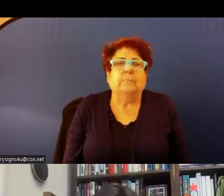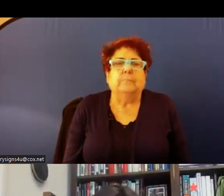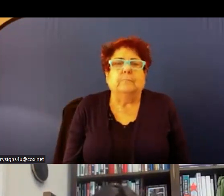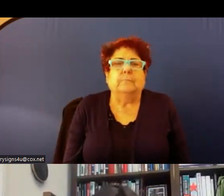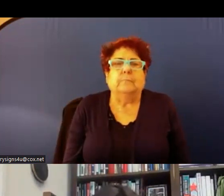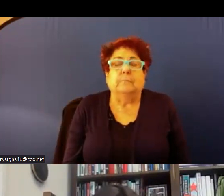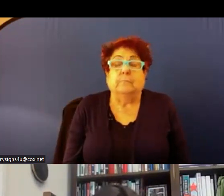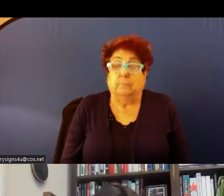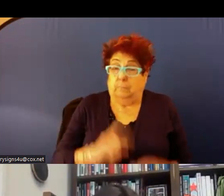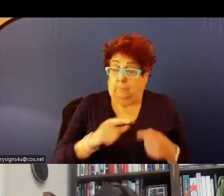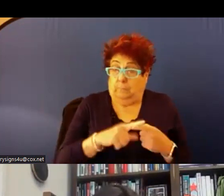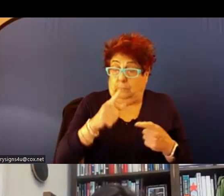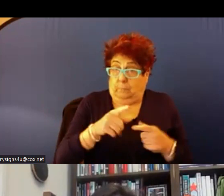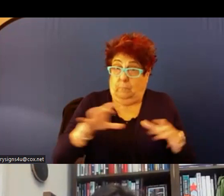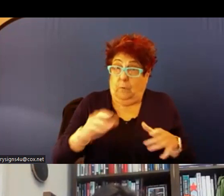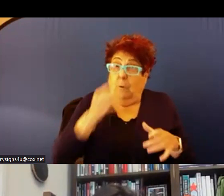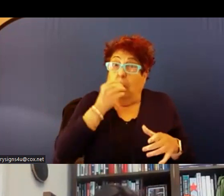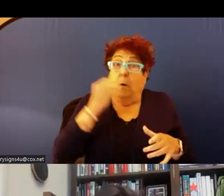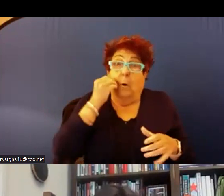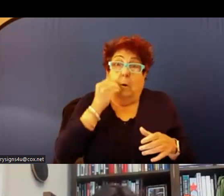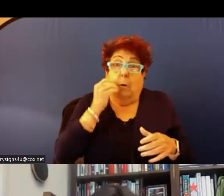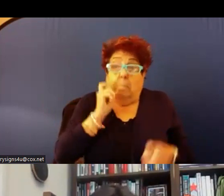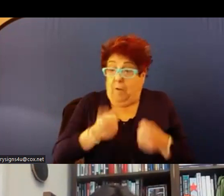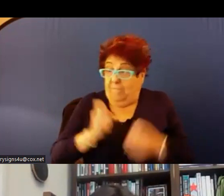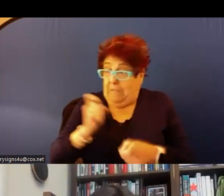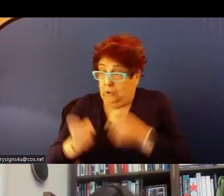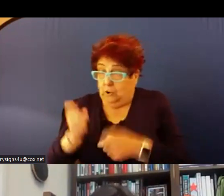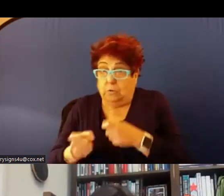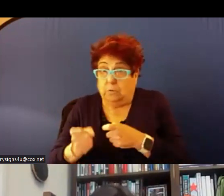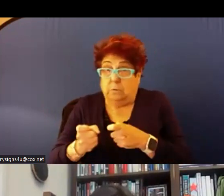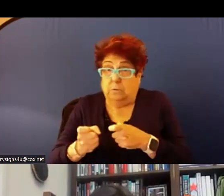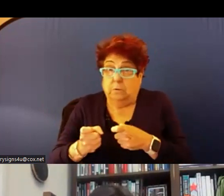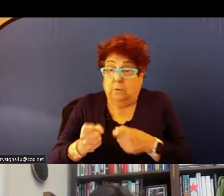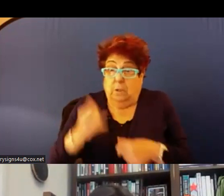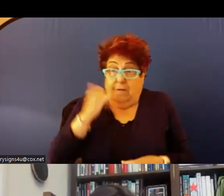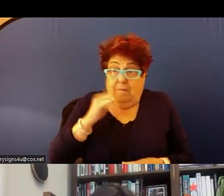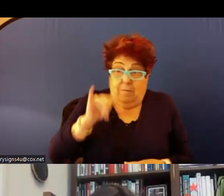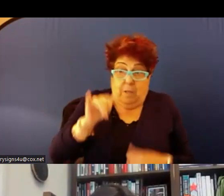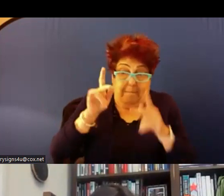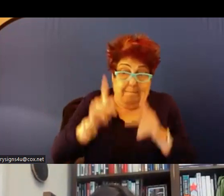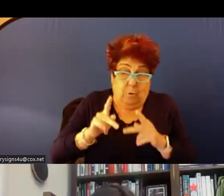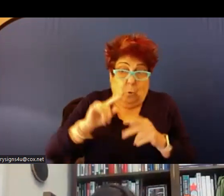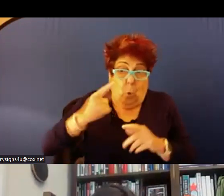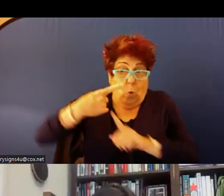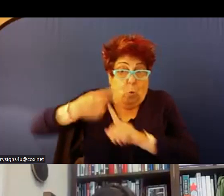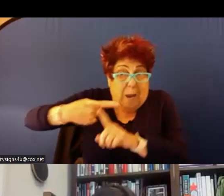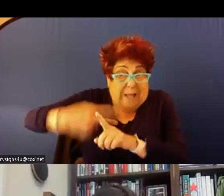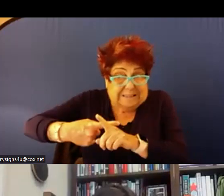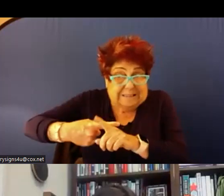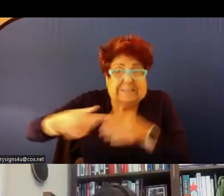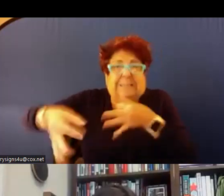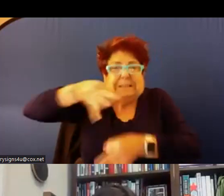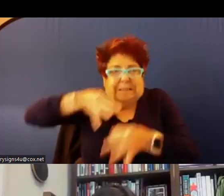doing a home modification when someone is a renter versus someone who owns the home they are in?